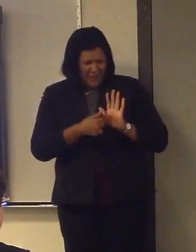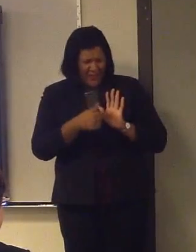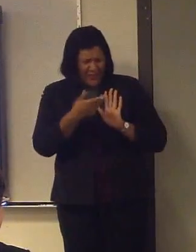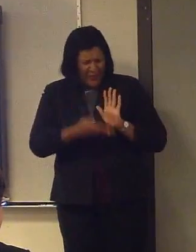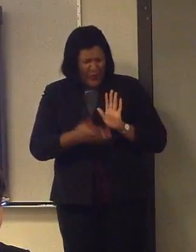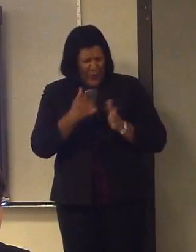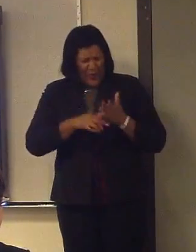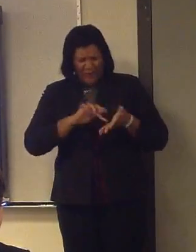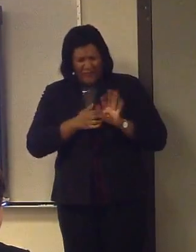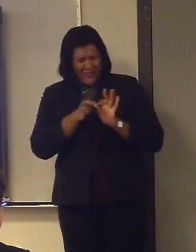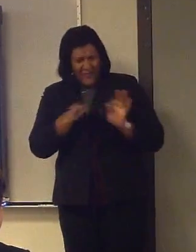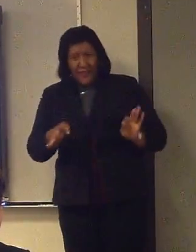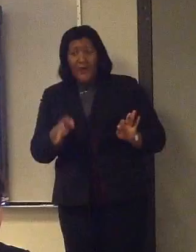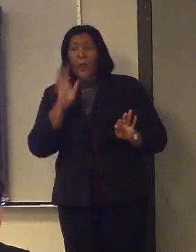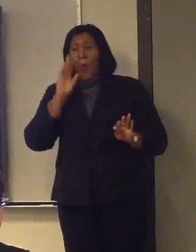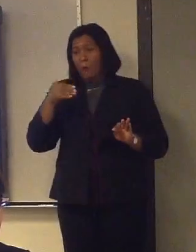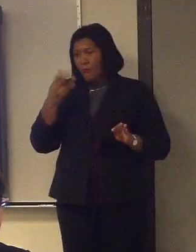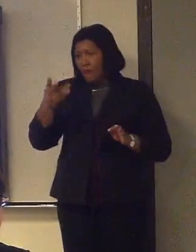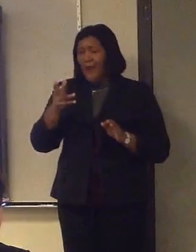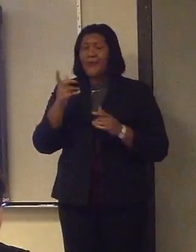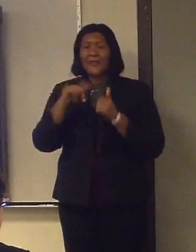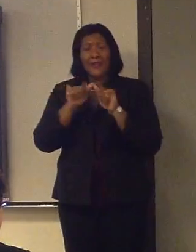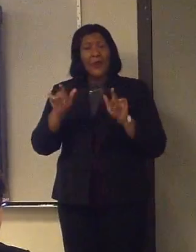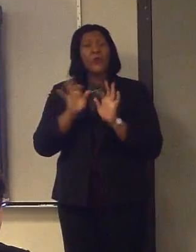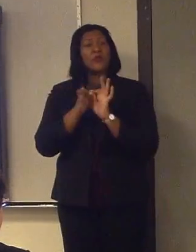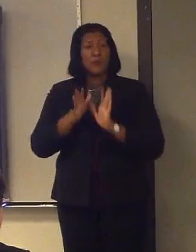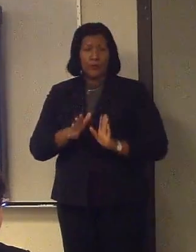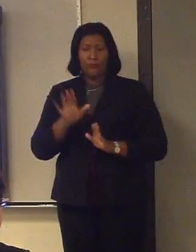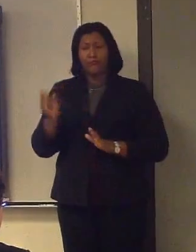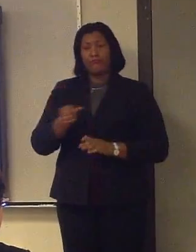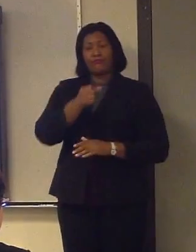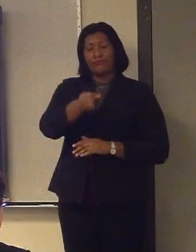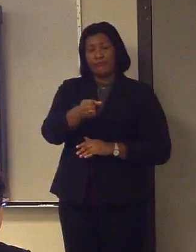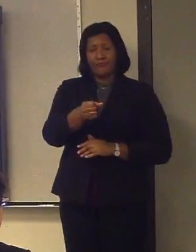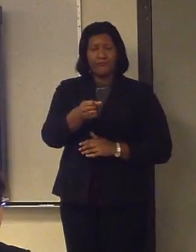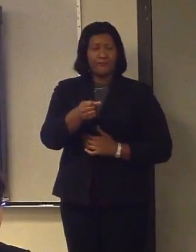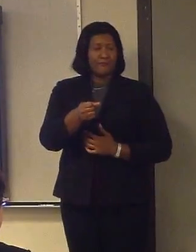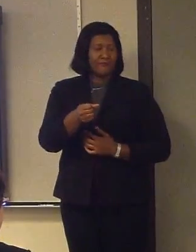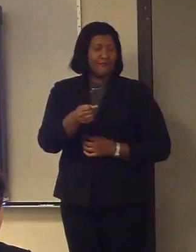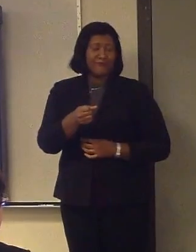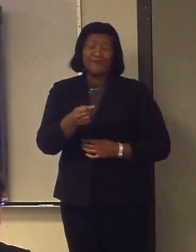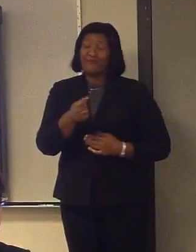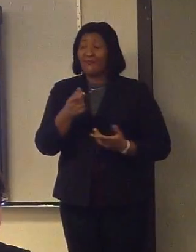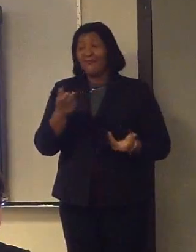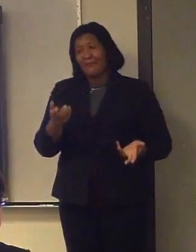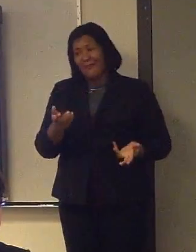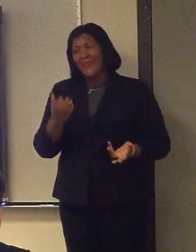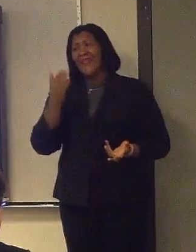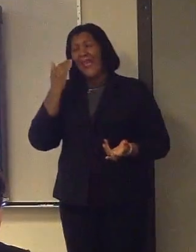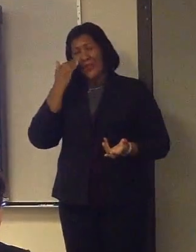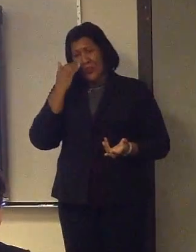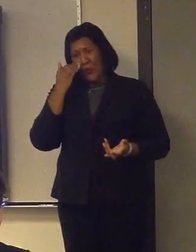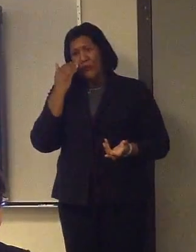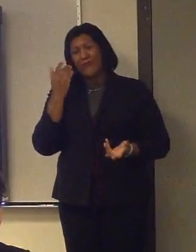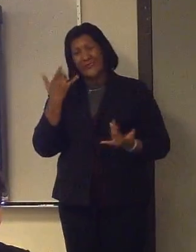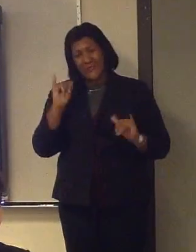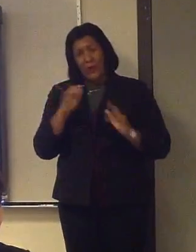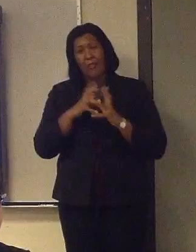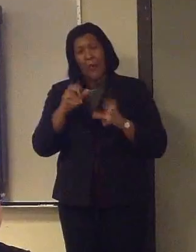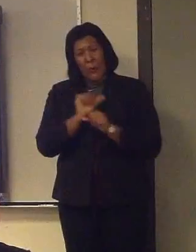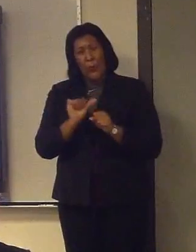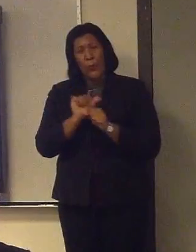or been given a sign language interpreter instead knows that there is still much to be done.